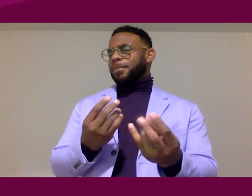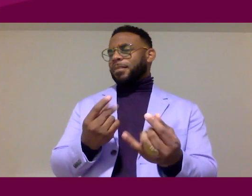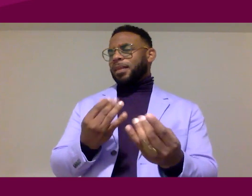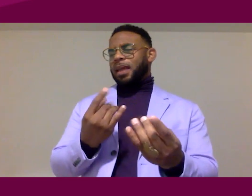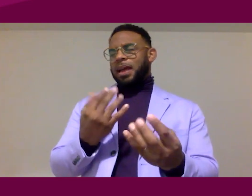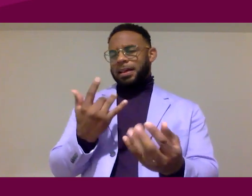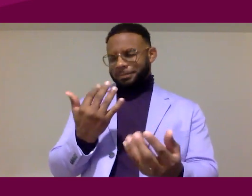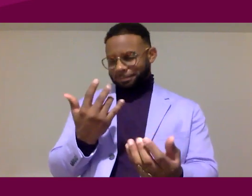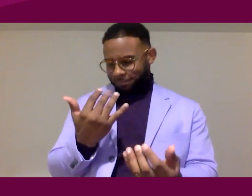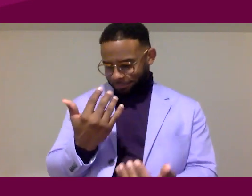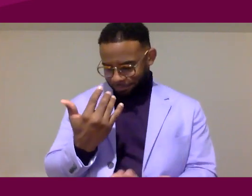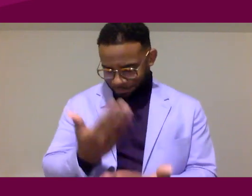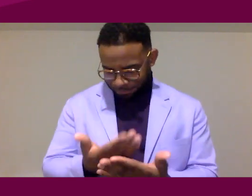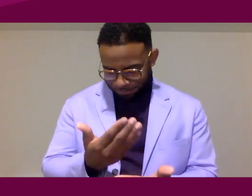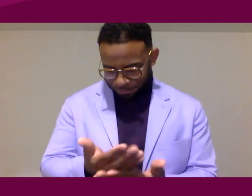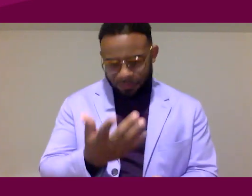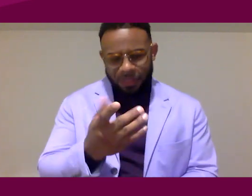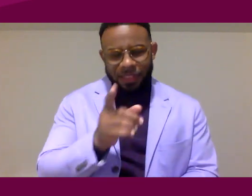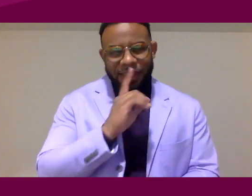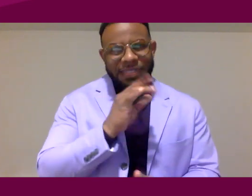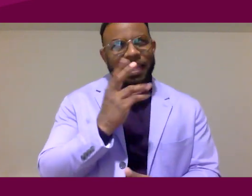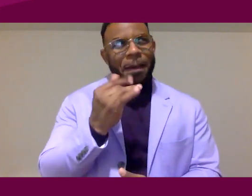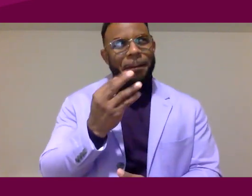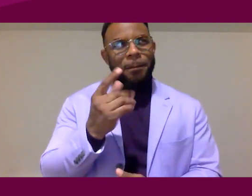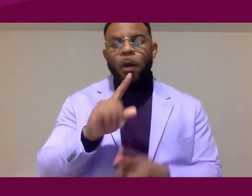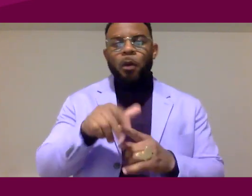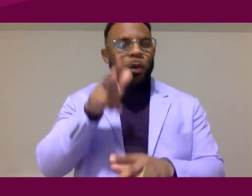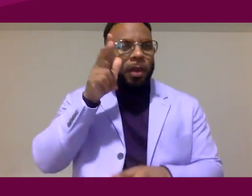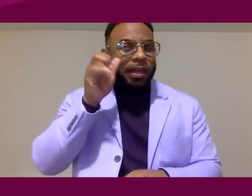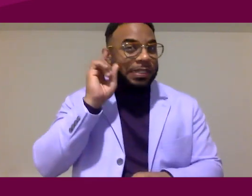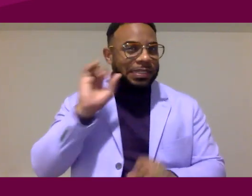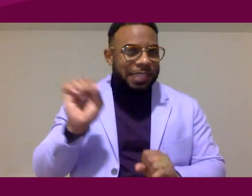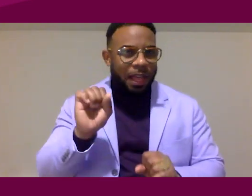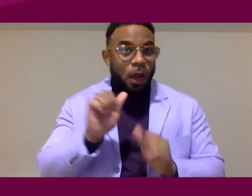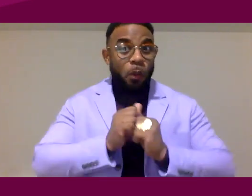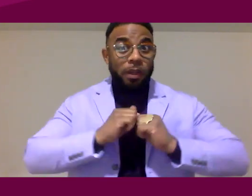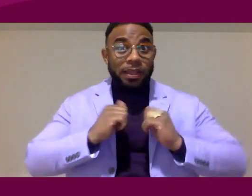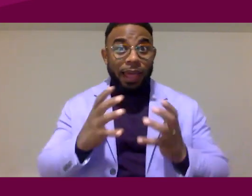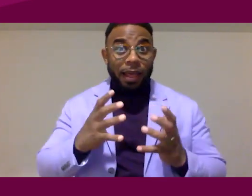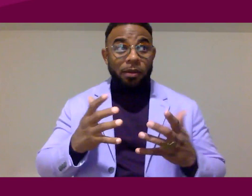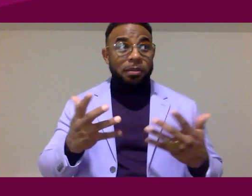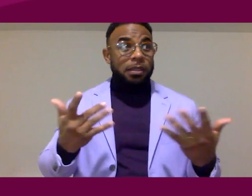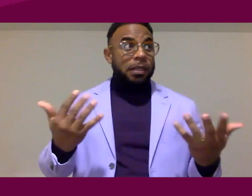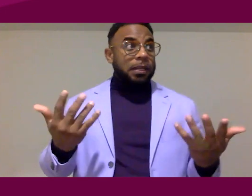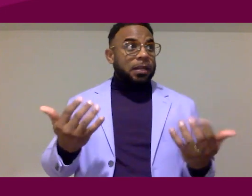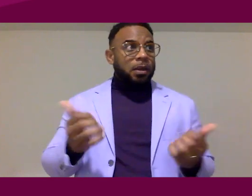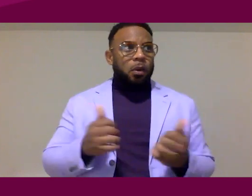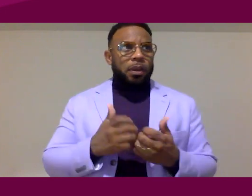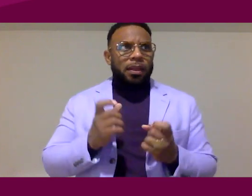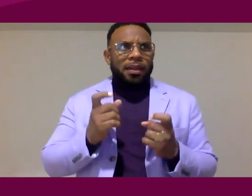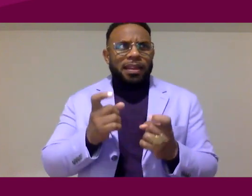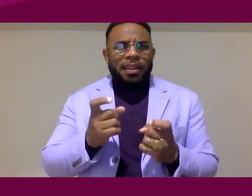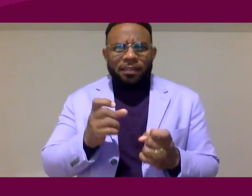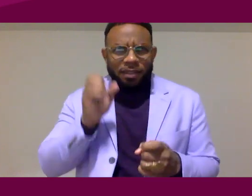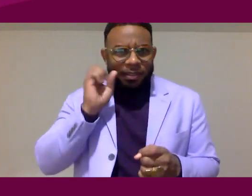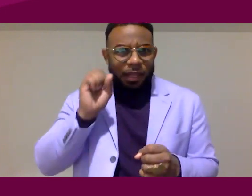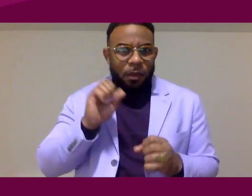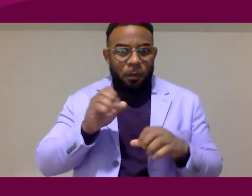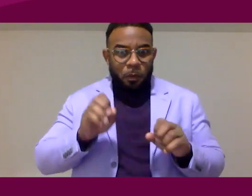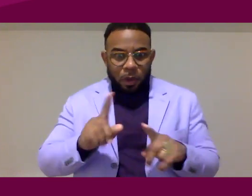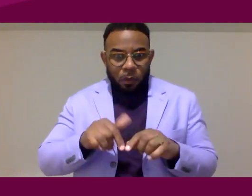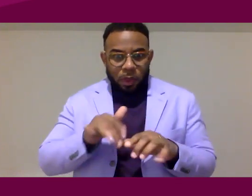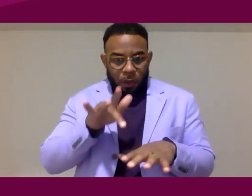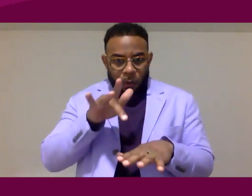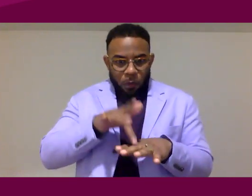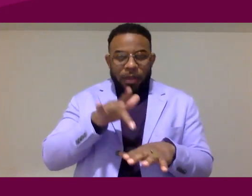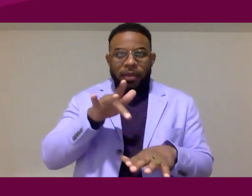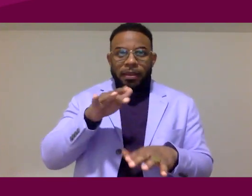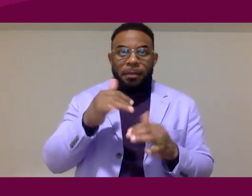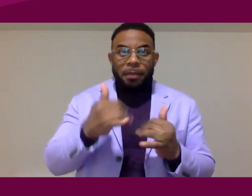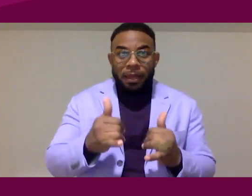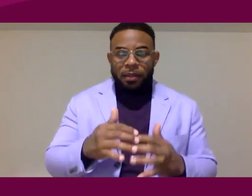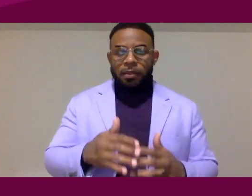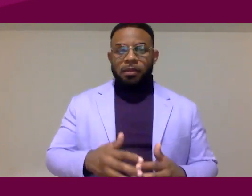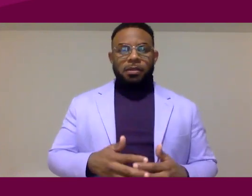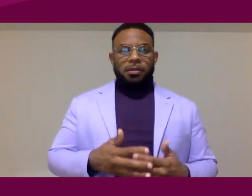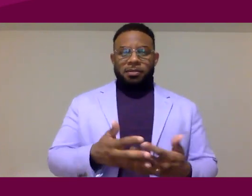When you hear sound without giving that sound permission, without pressing play.